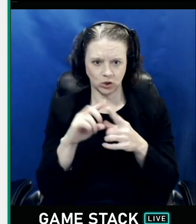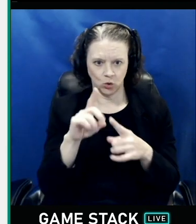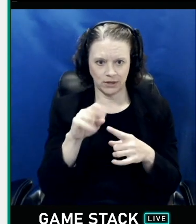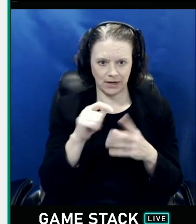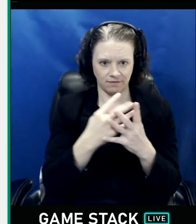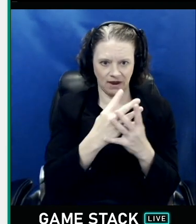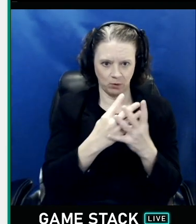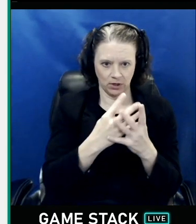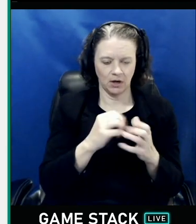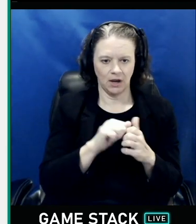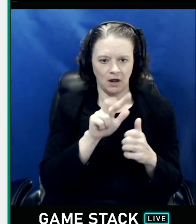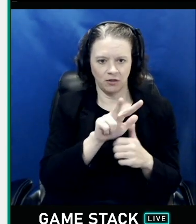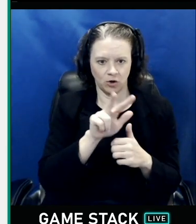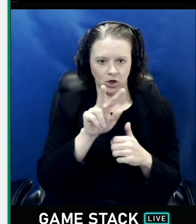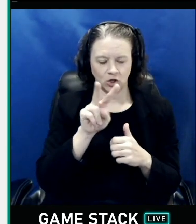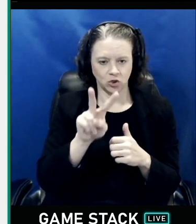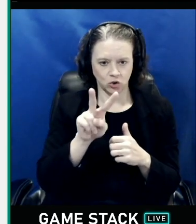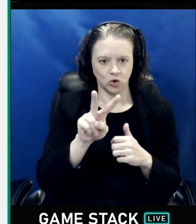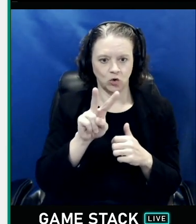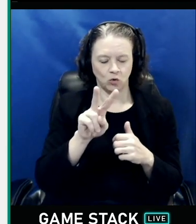cycle read and 16 bytes per cycle write.